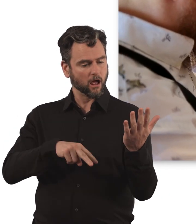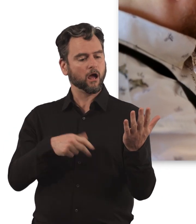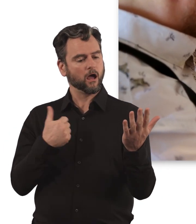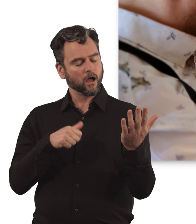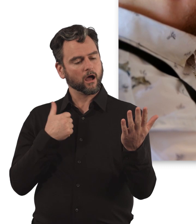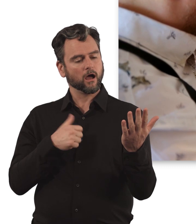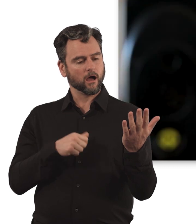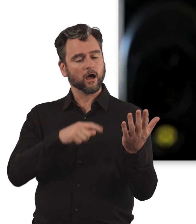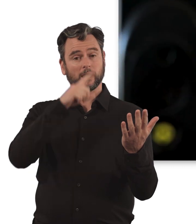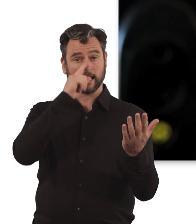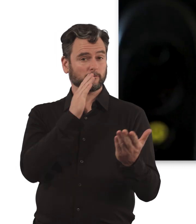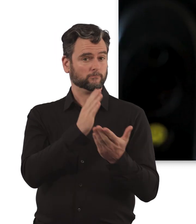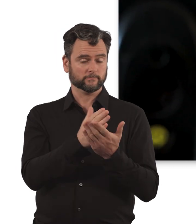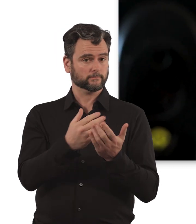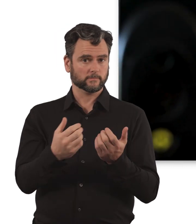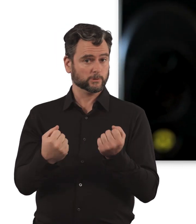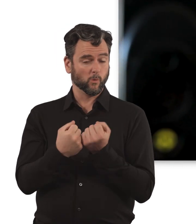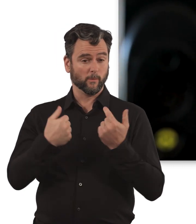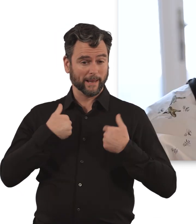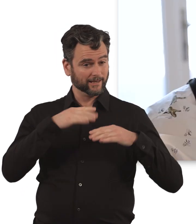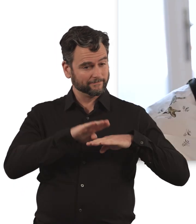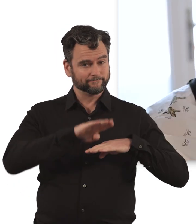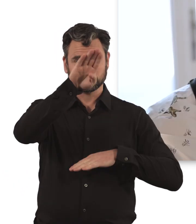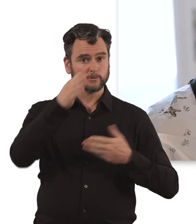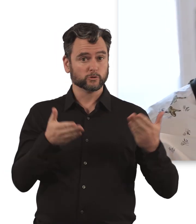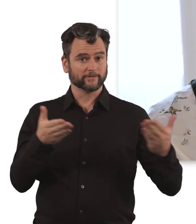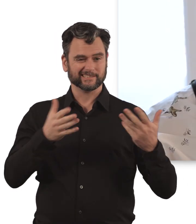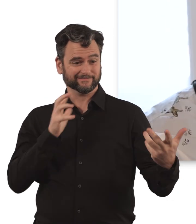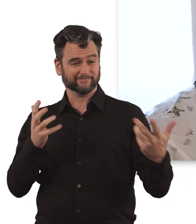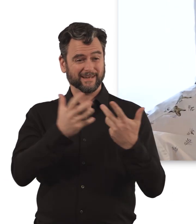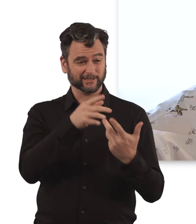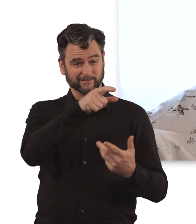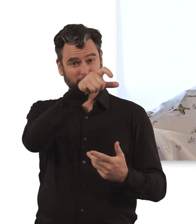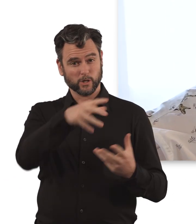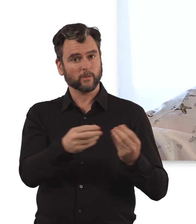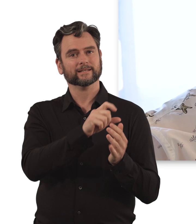to propel the services forward, connected, helping that person with disability.